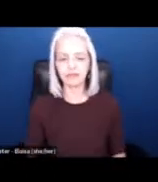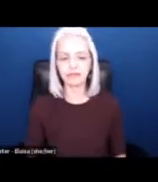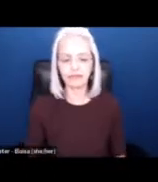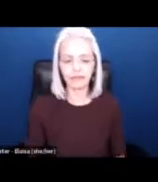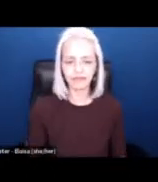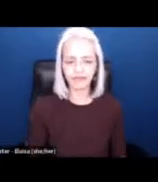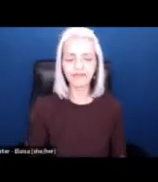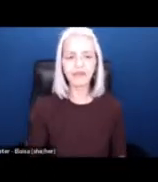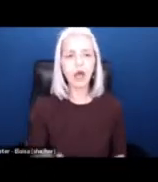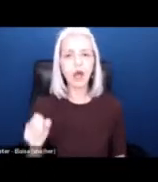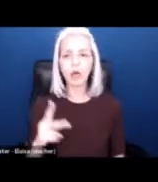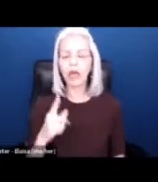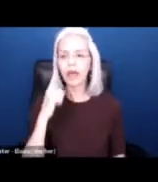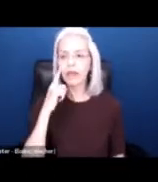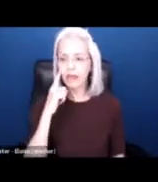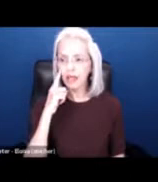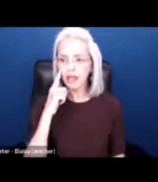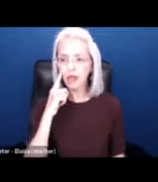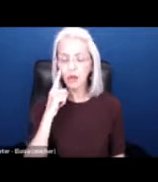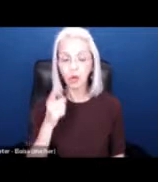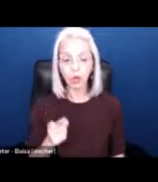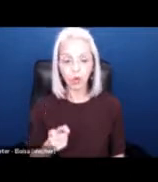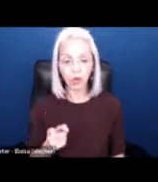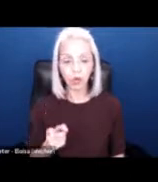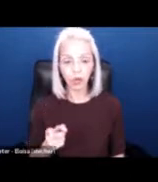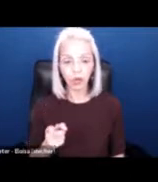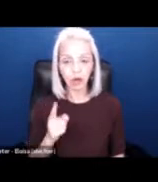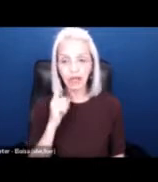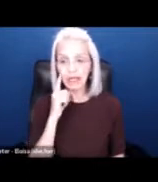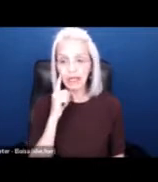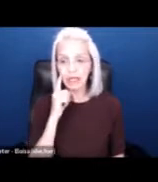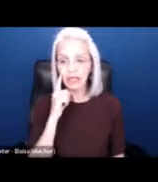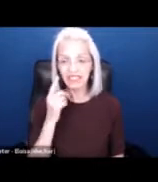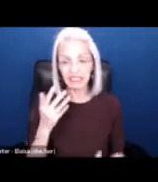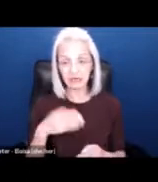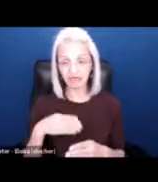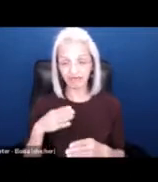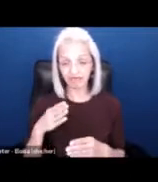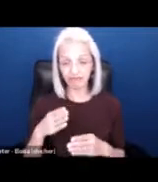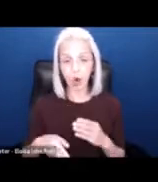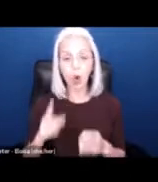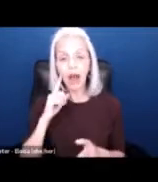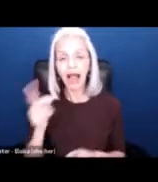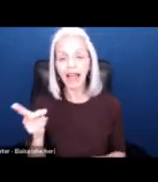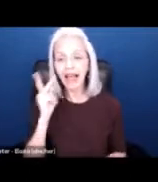Okay, I think that that might be it. And I see John added some things too. So thank you for